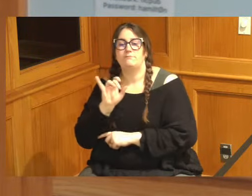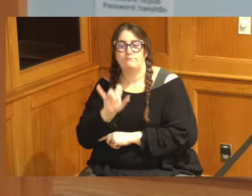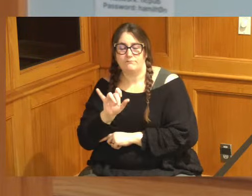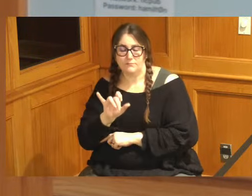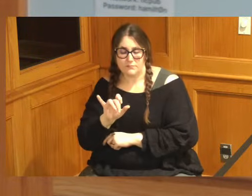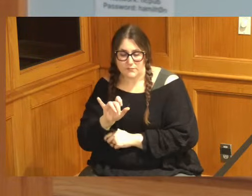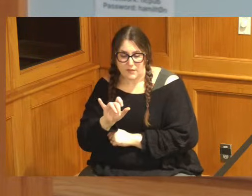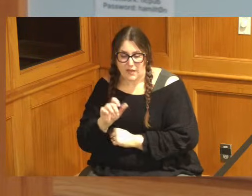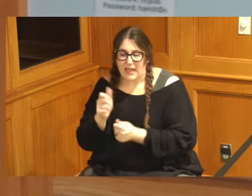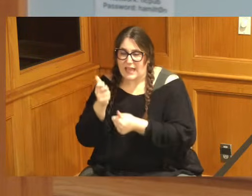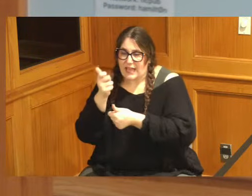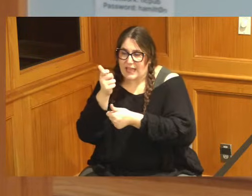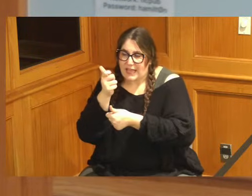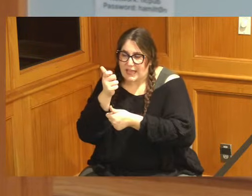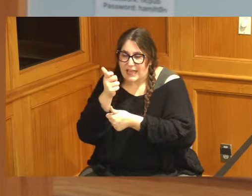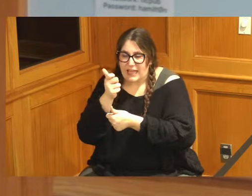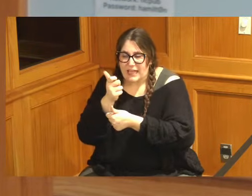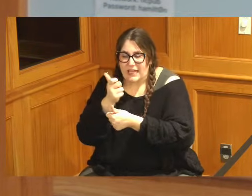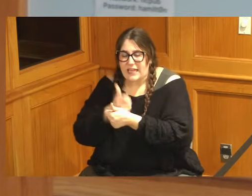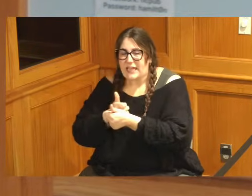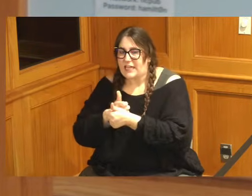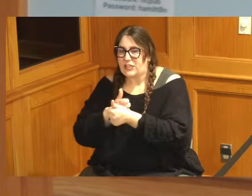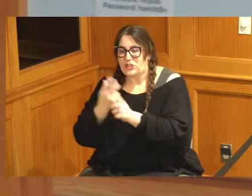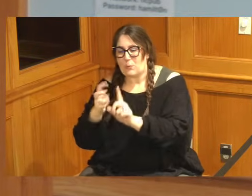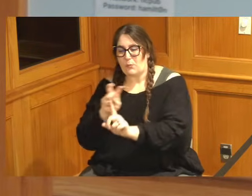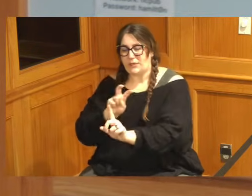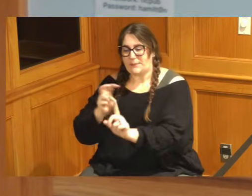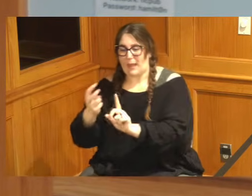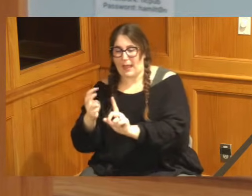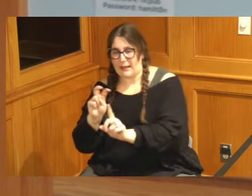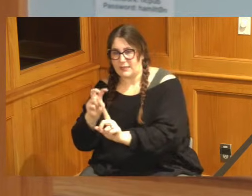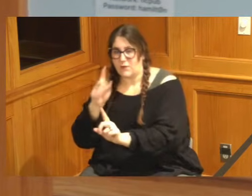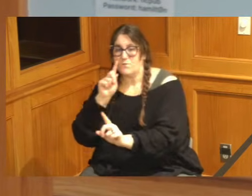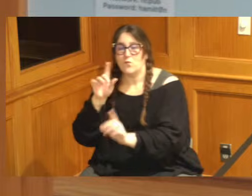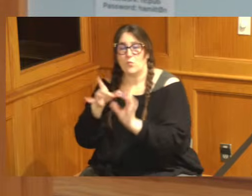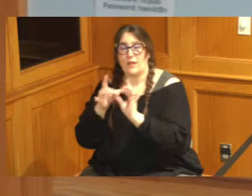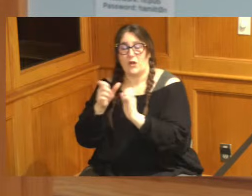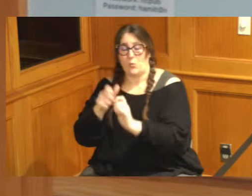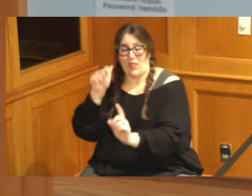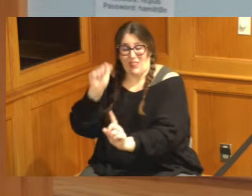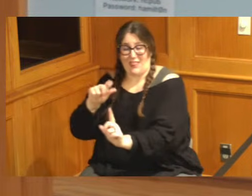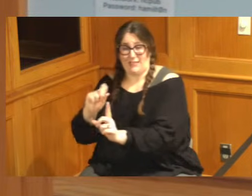indication we have and in talking to all sides of this discussion is is very optimistic that that's